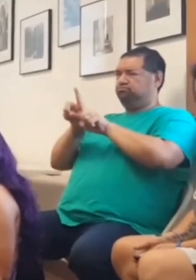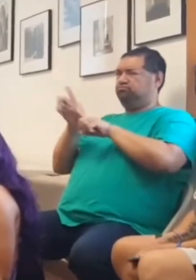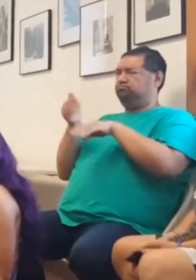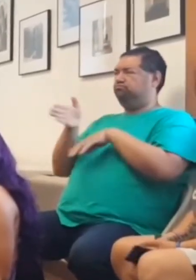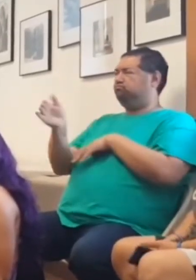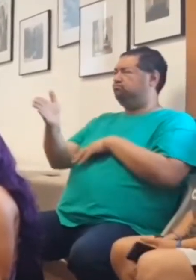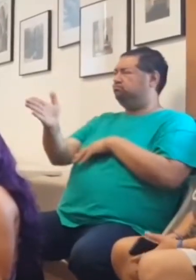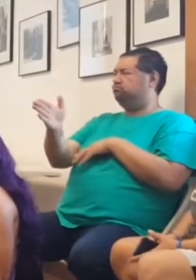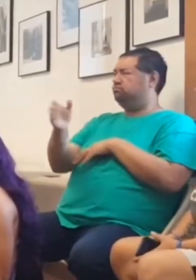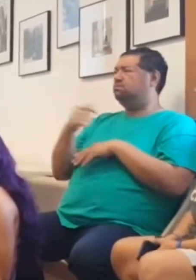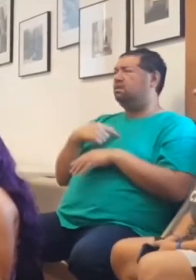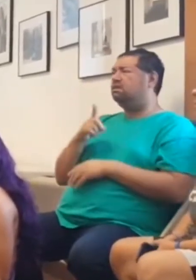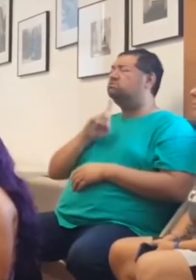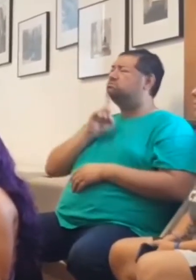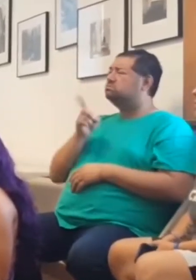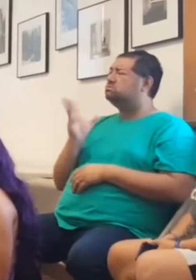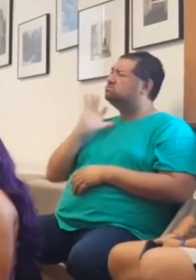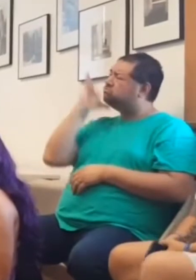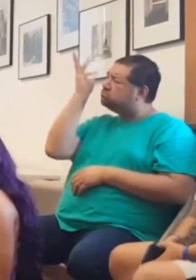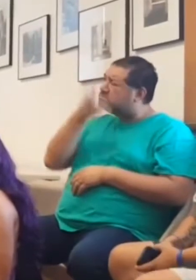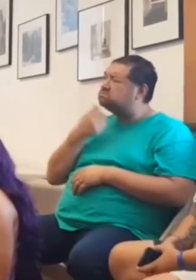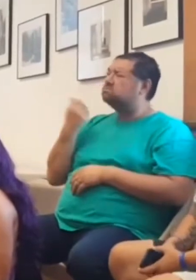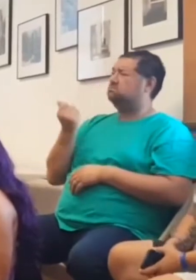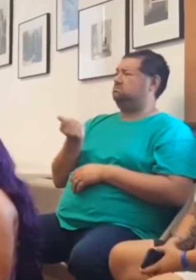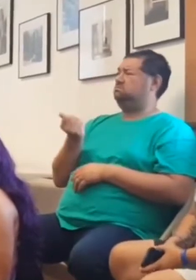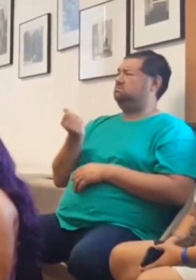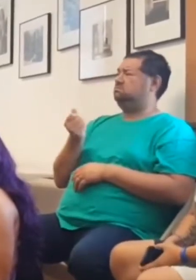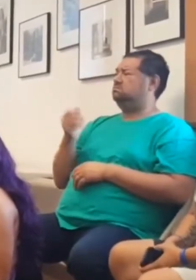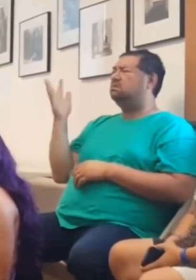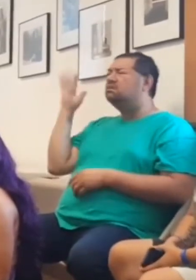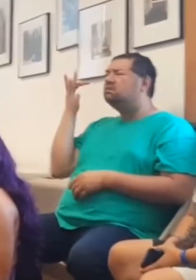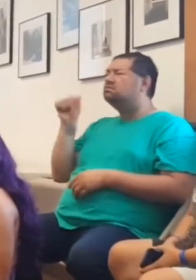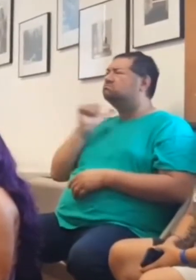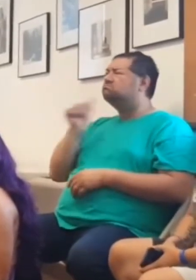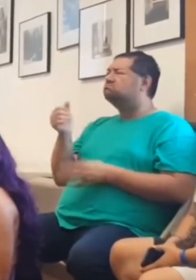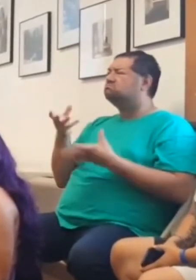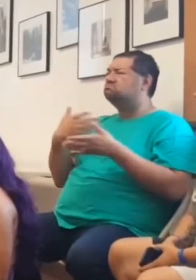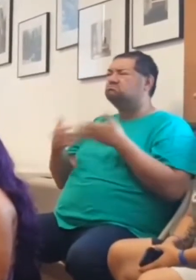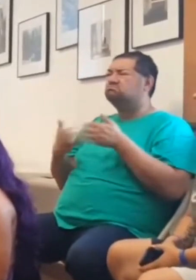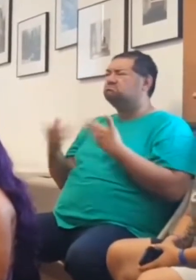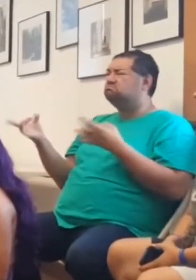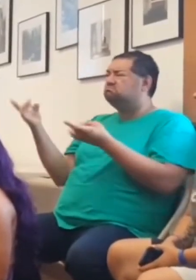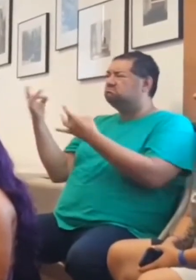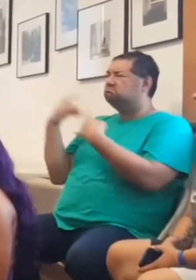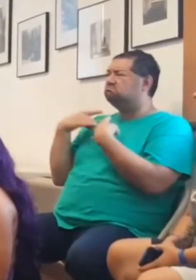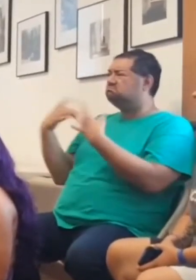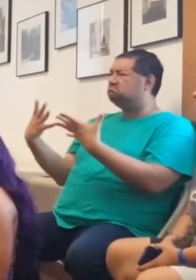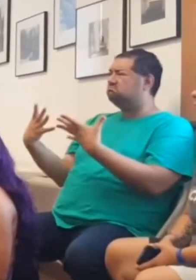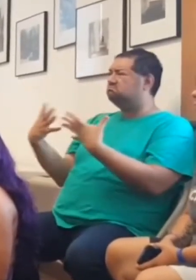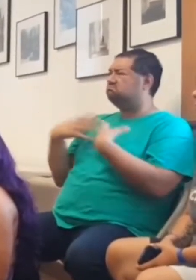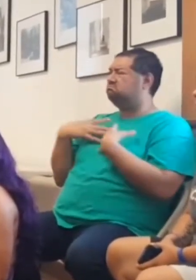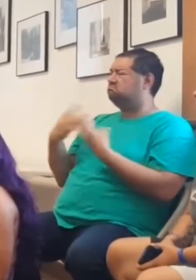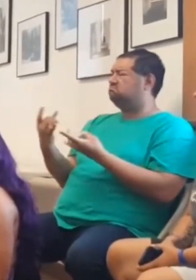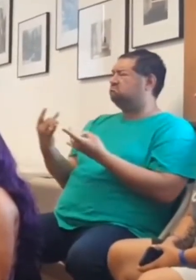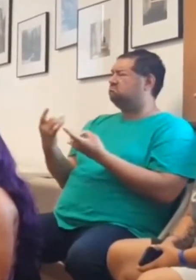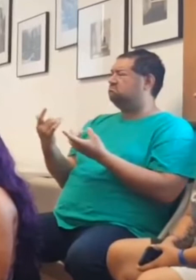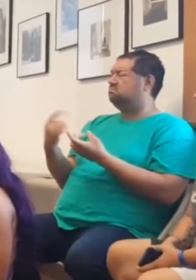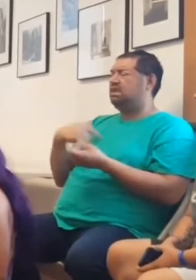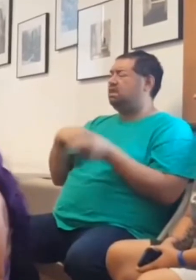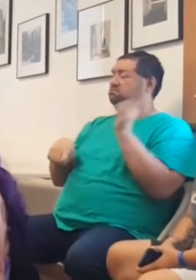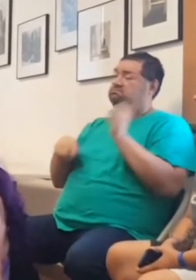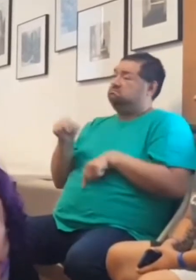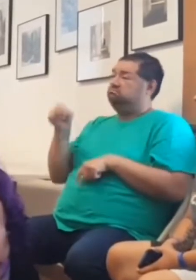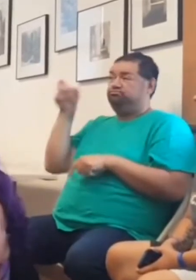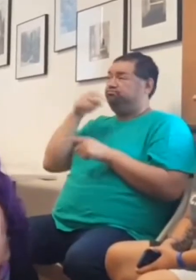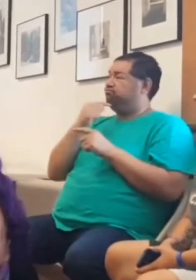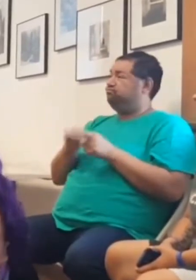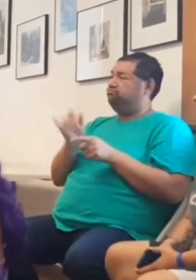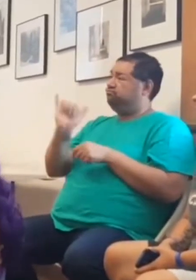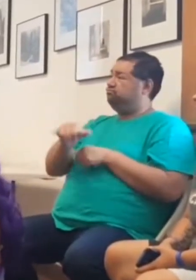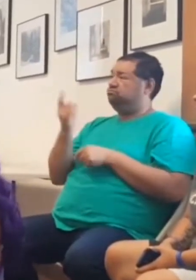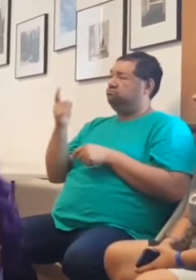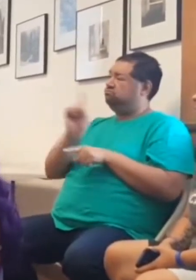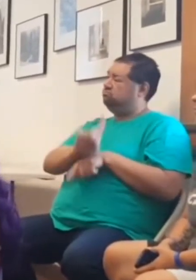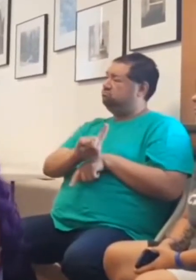"I really am beautiful. Why doesn't anybody like me?" "I can't answer that for you," said the starfish.